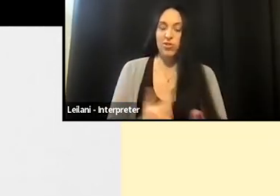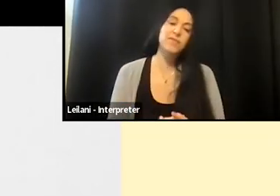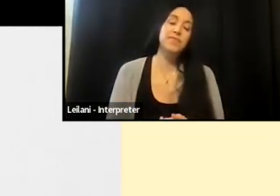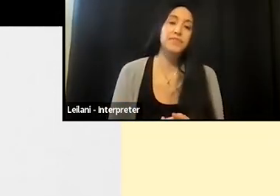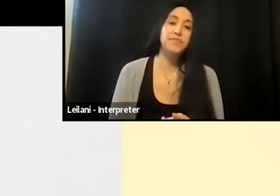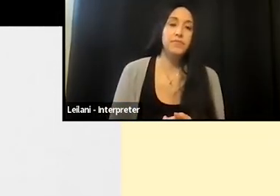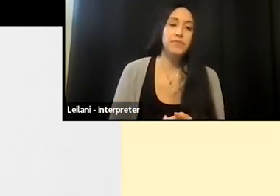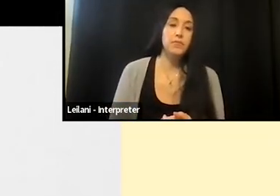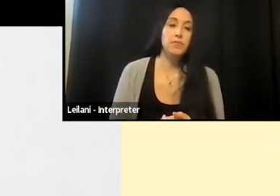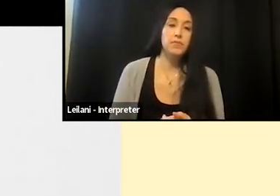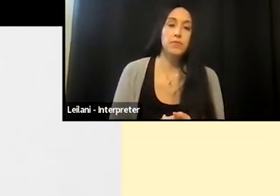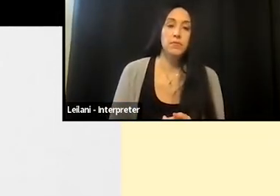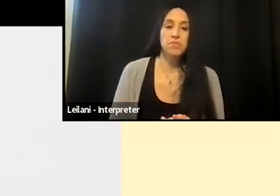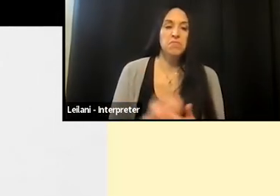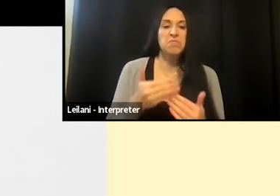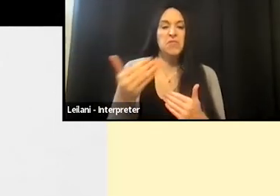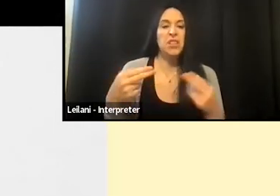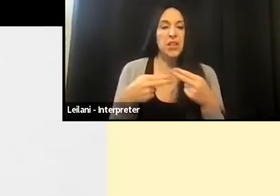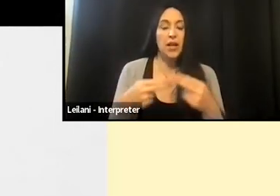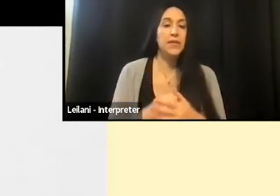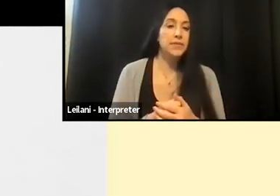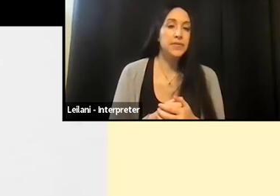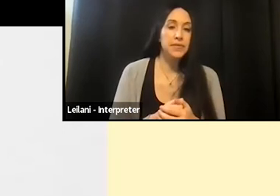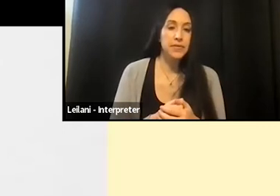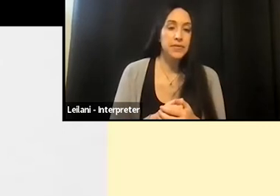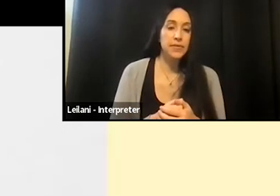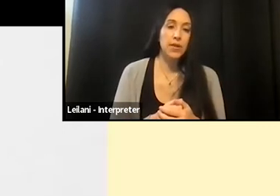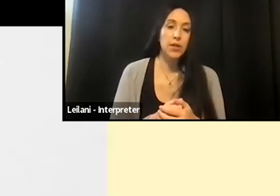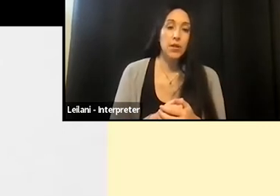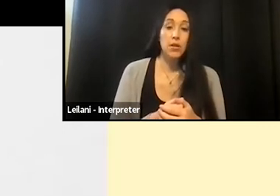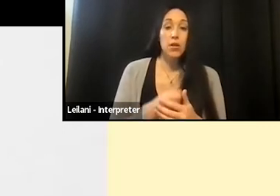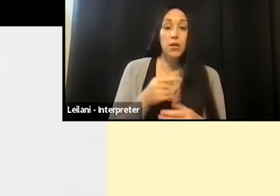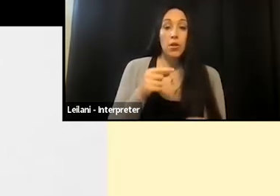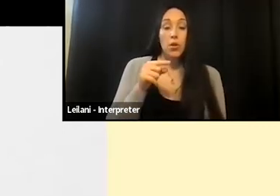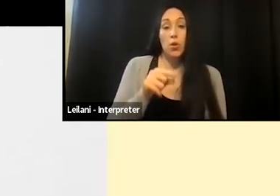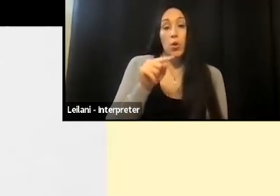We can move on to the next slide. So the Tenant Bill of Rights campaign